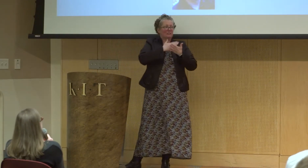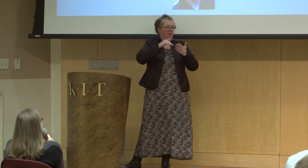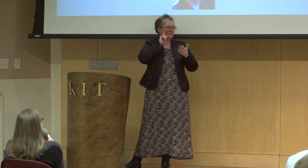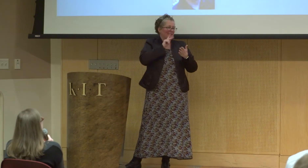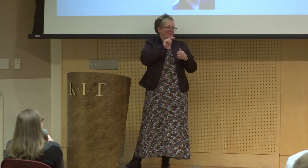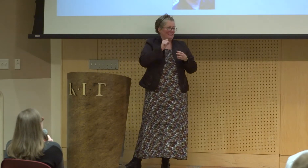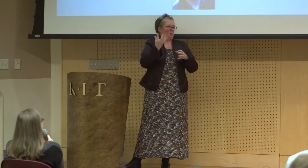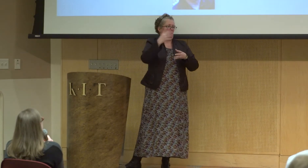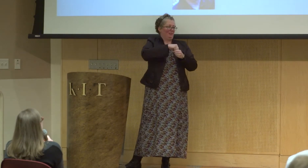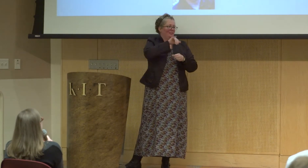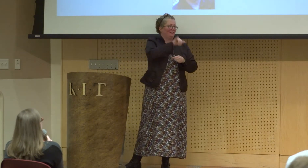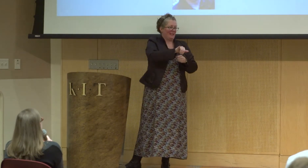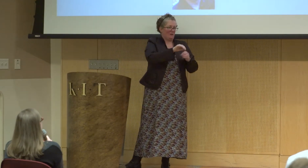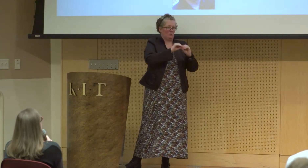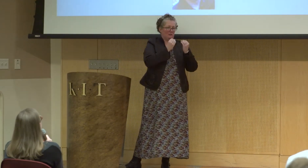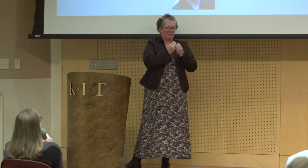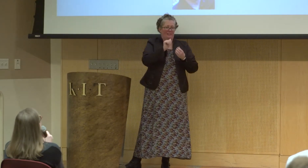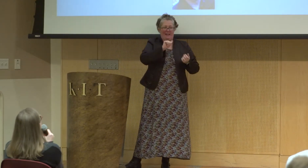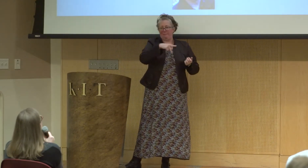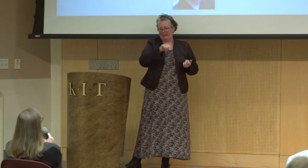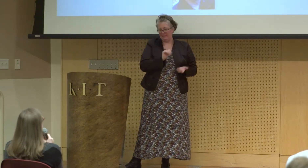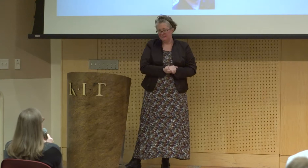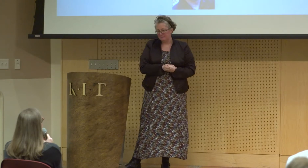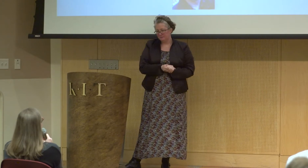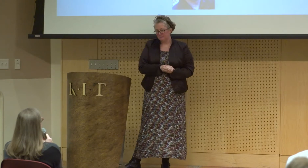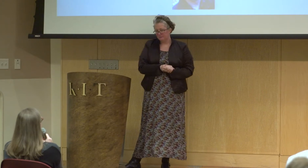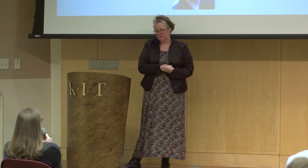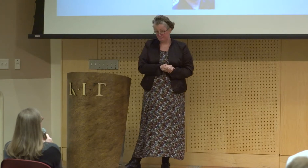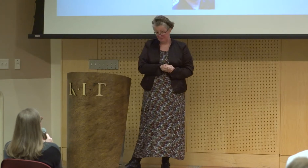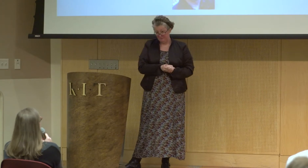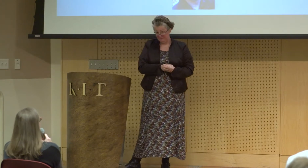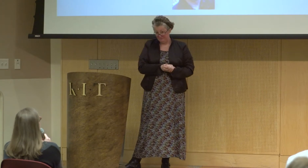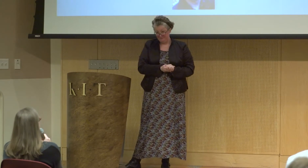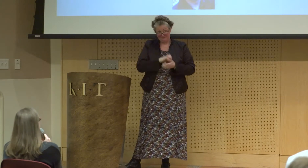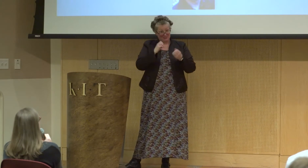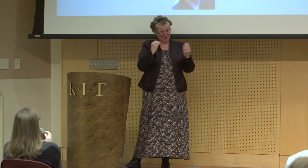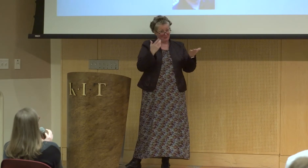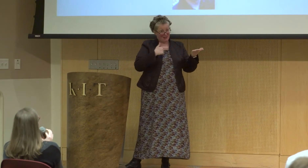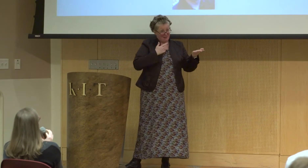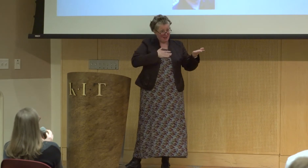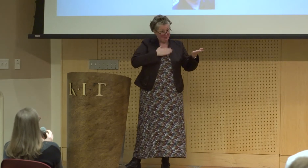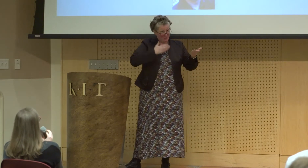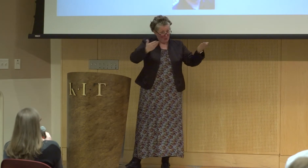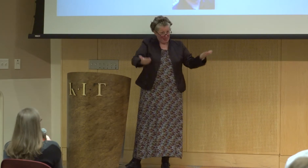And he has been involved in the APA and Deaf Wellness